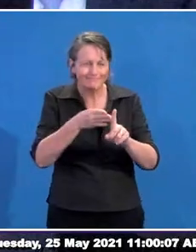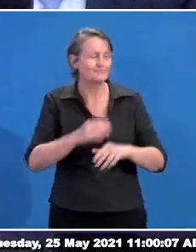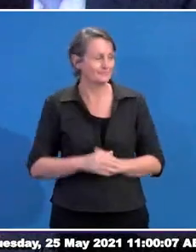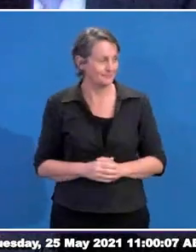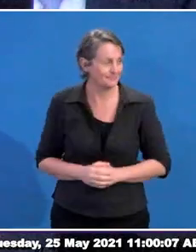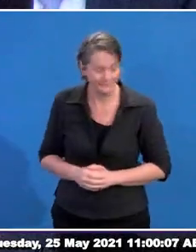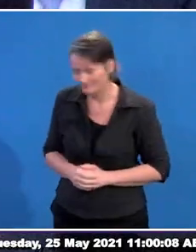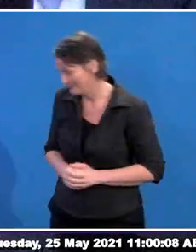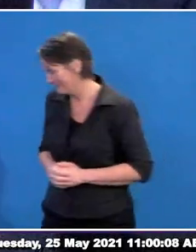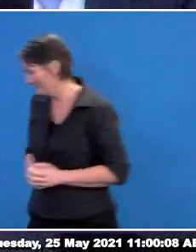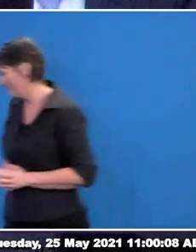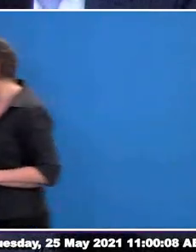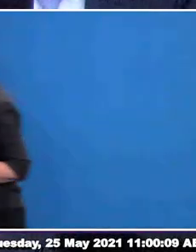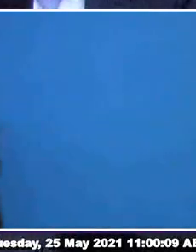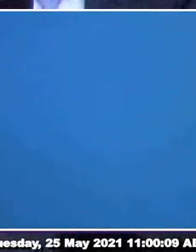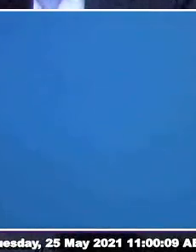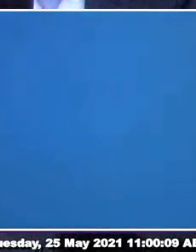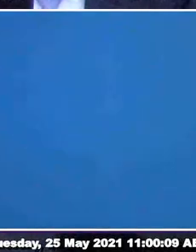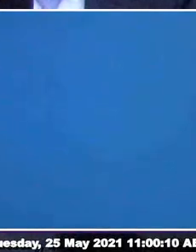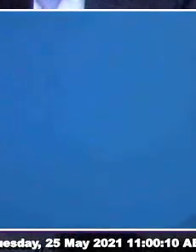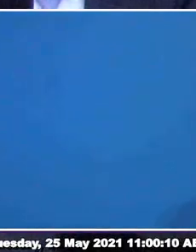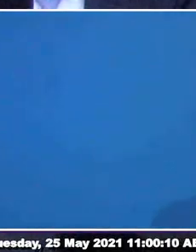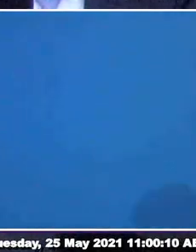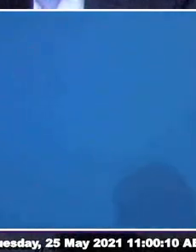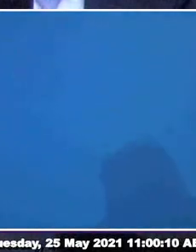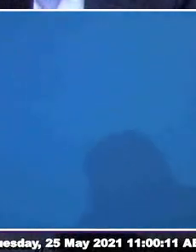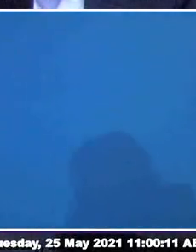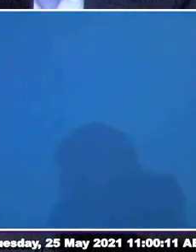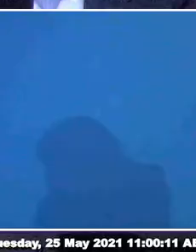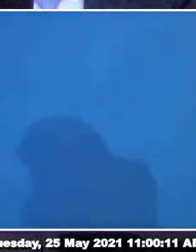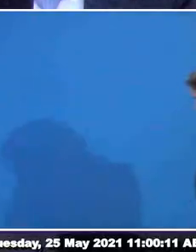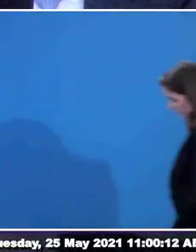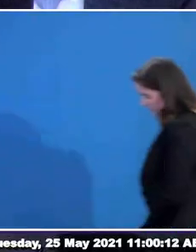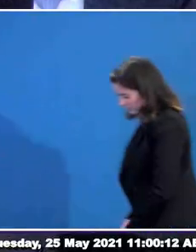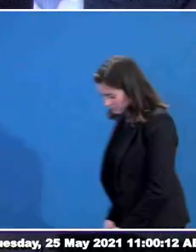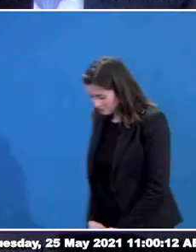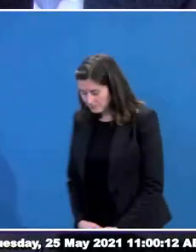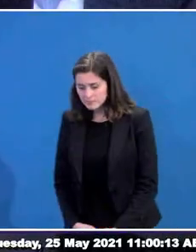So can I summarise the events and please tell me if I'm doing it fairly.